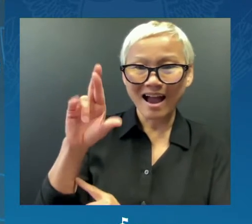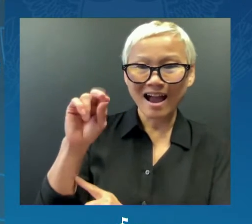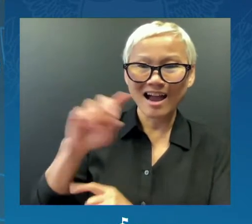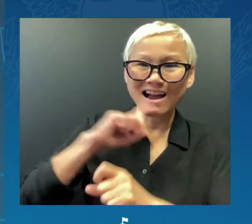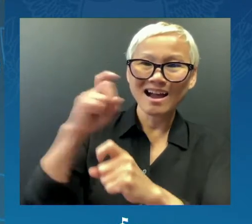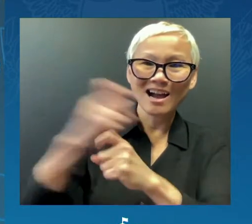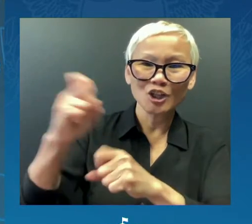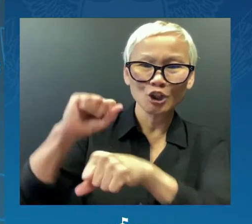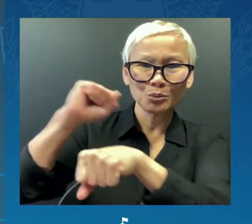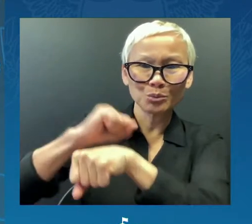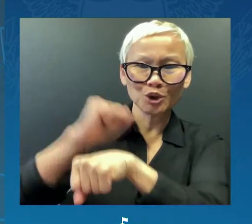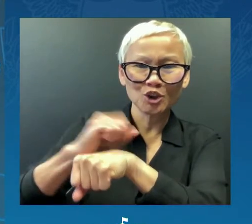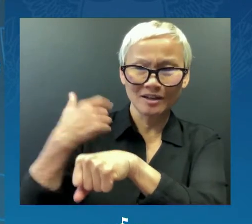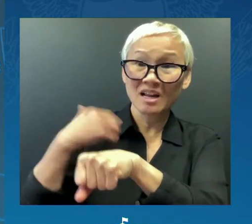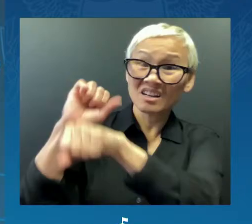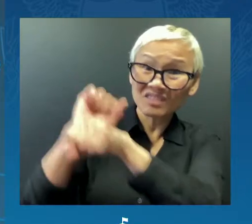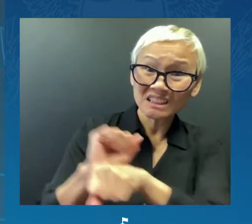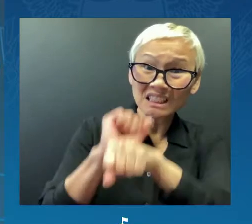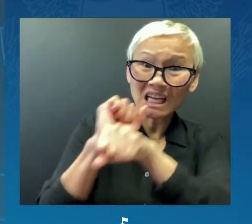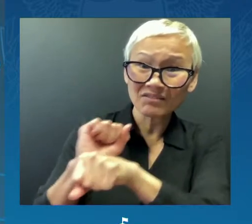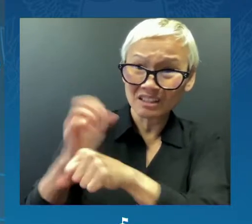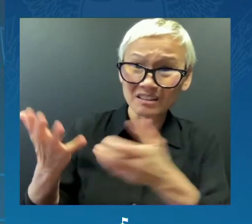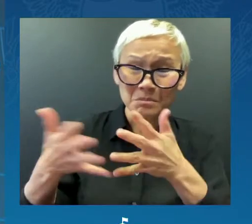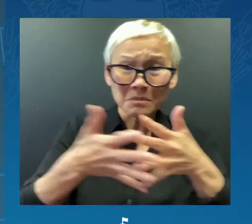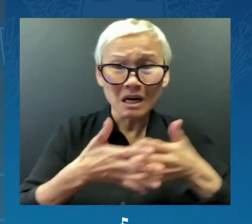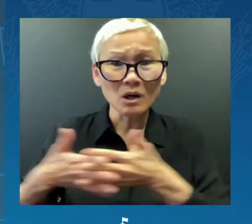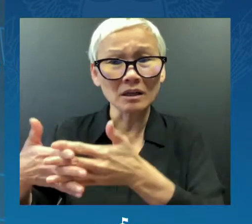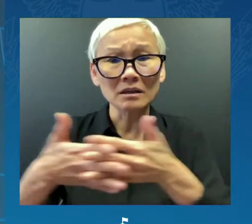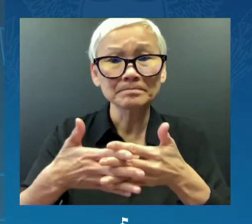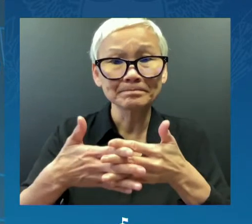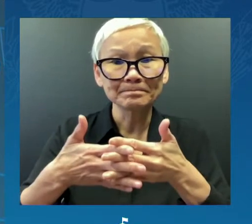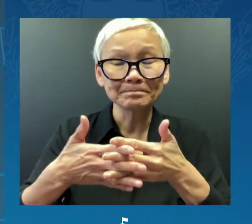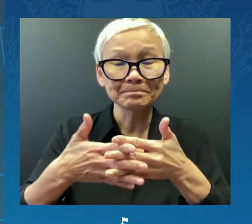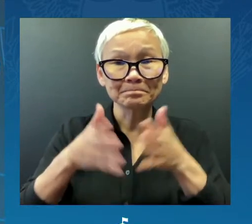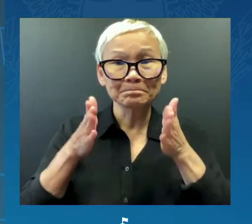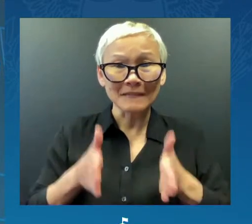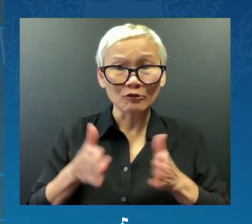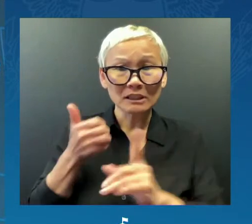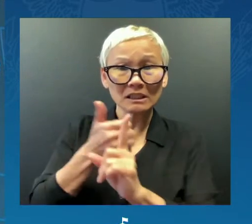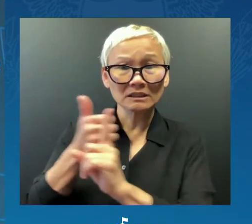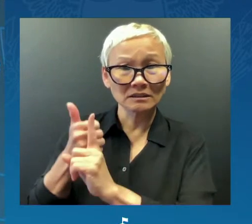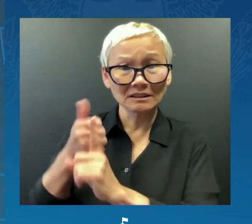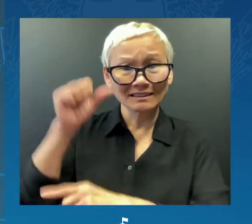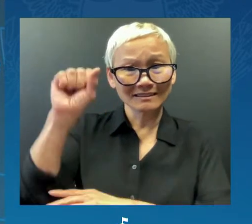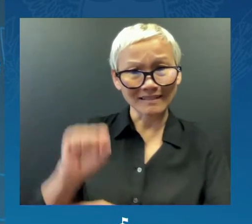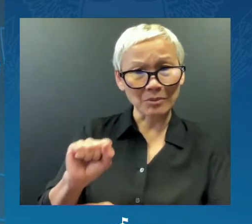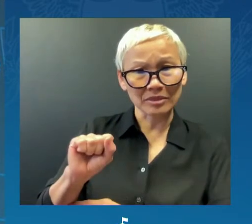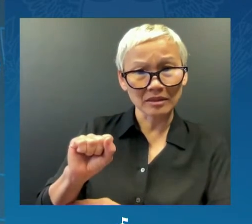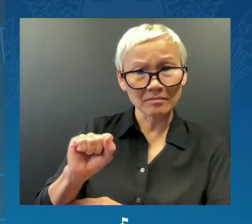in and throughout -- in particular, the South, but African Americans who were enslaved in the United States.